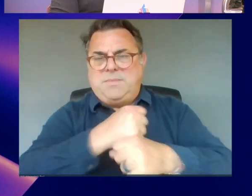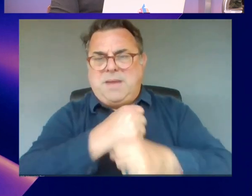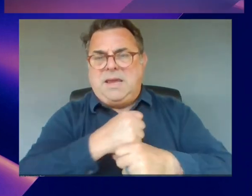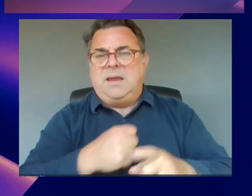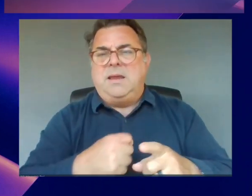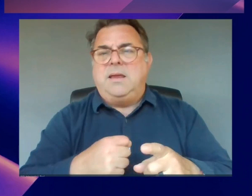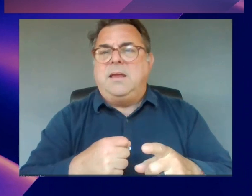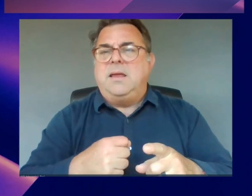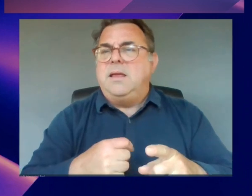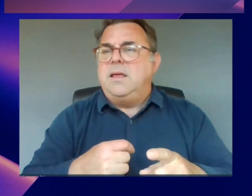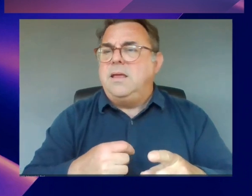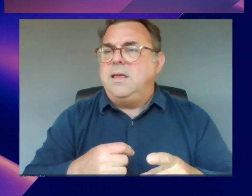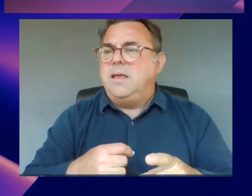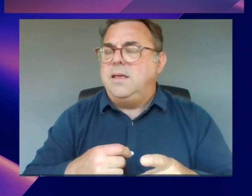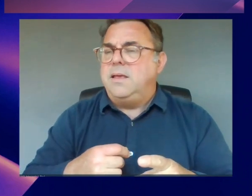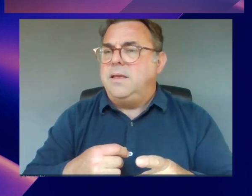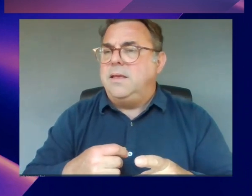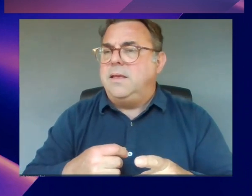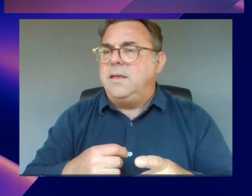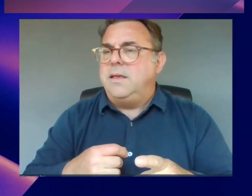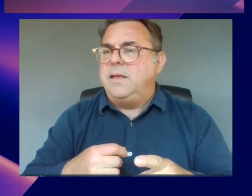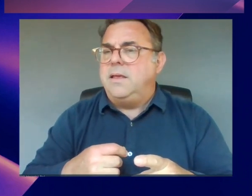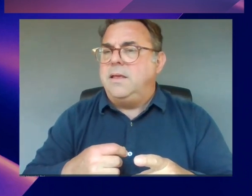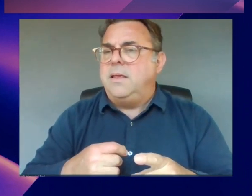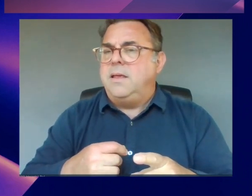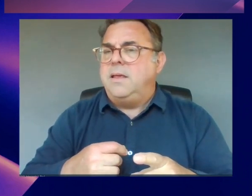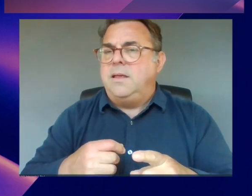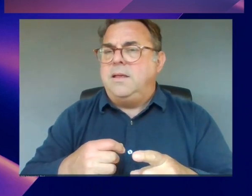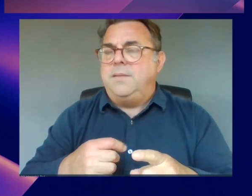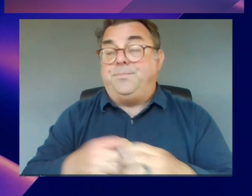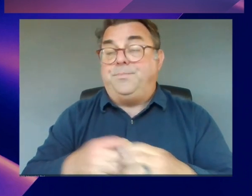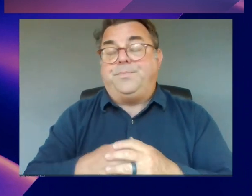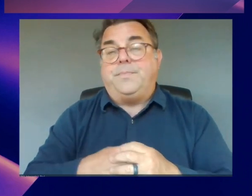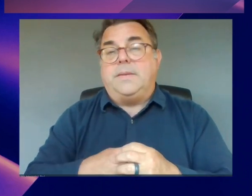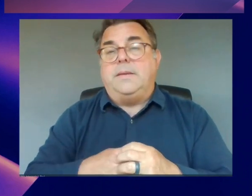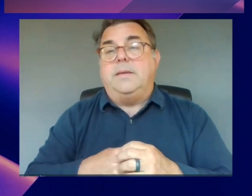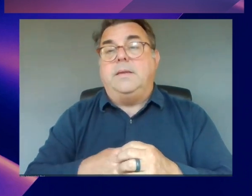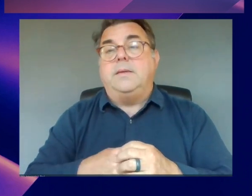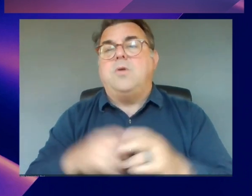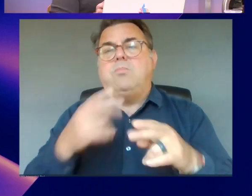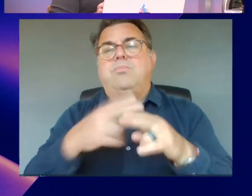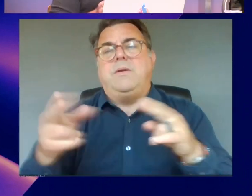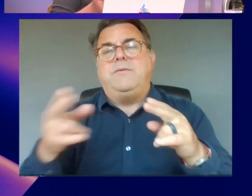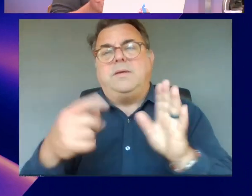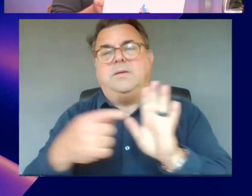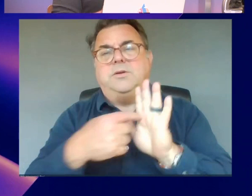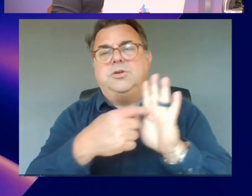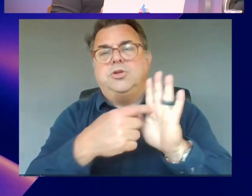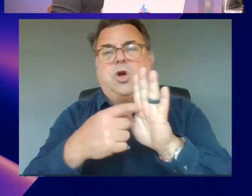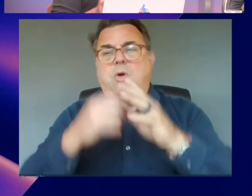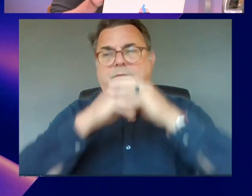So kudos to the engineering team for making this happen. But yeah, so very quickly up top you see a visualization graph. What does this show you?